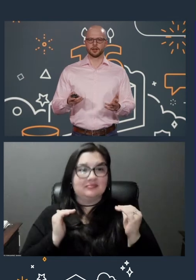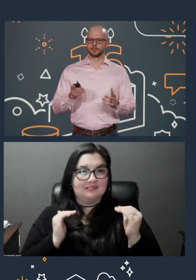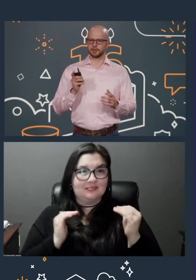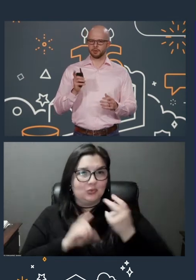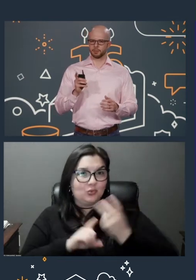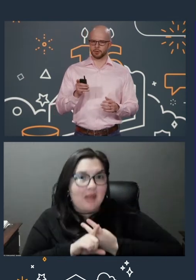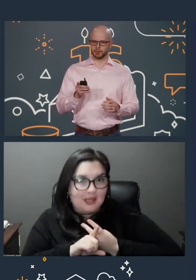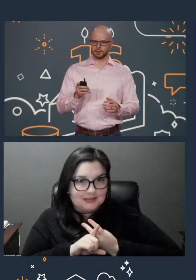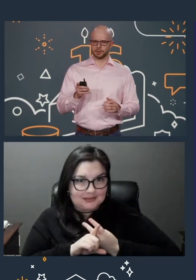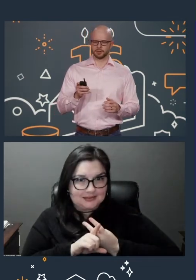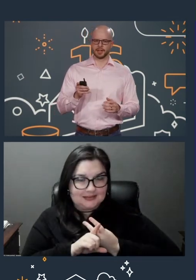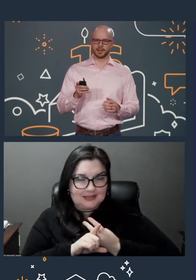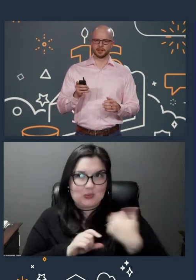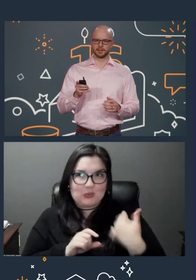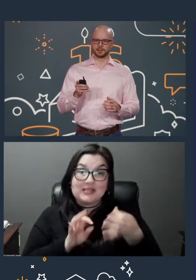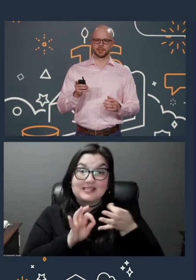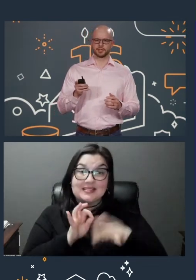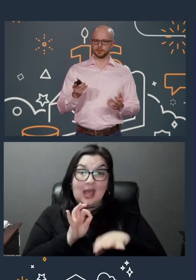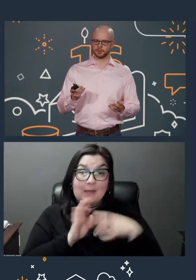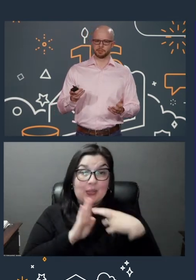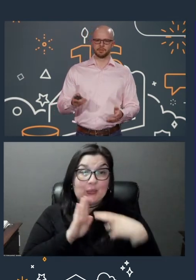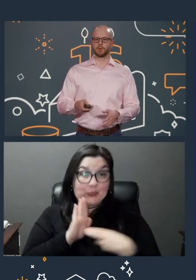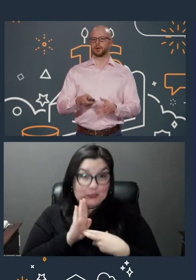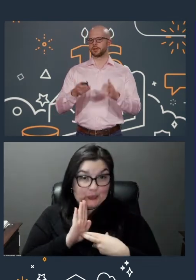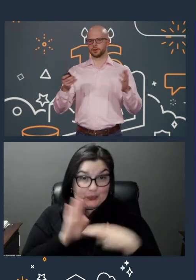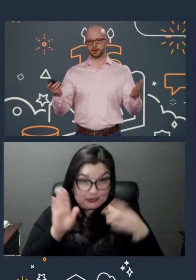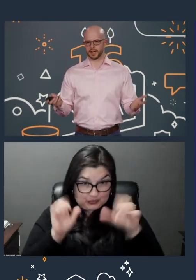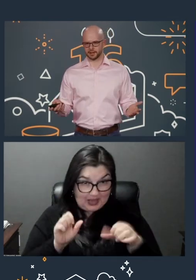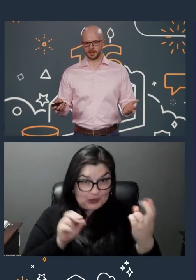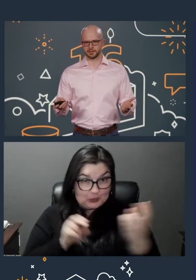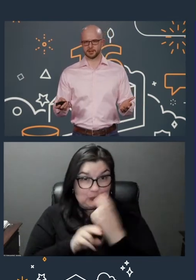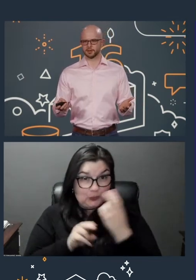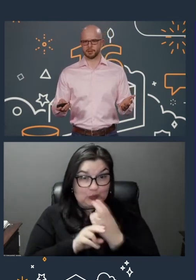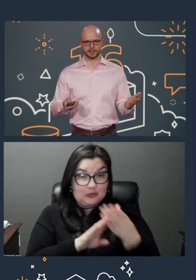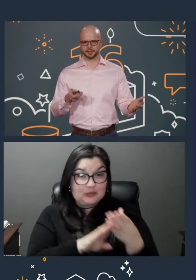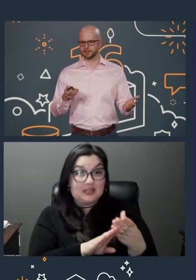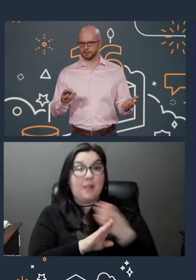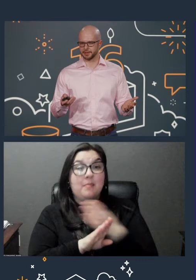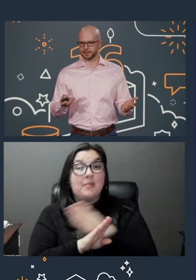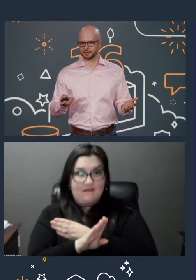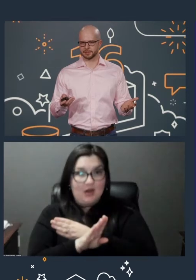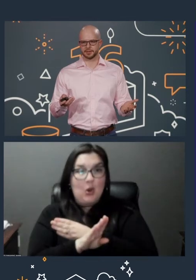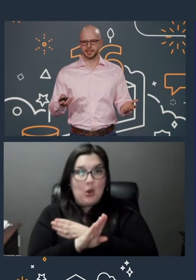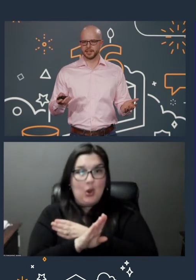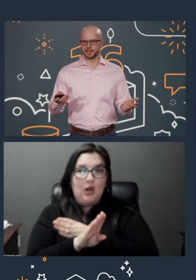A simple rule that you can use before you go and analyze all your buckets and prefixes